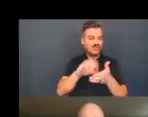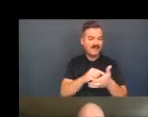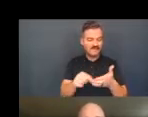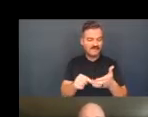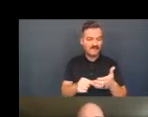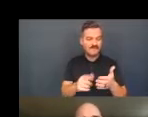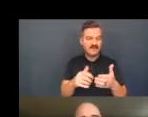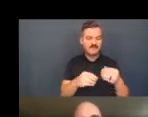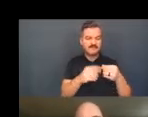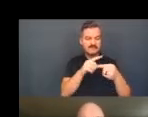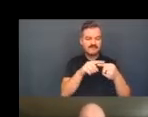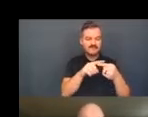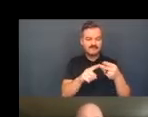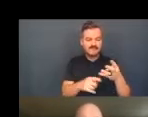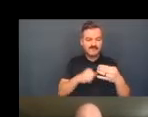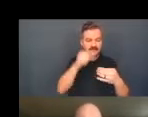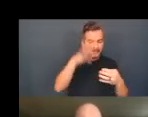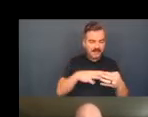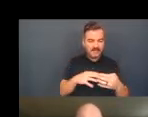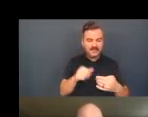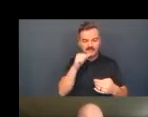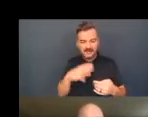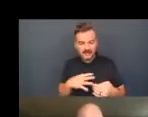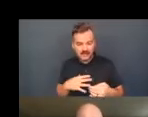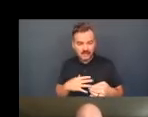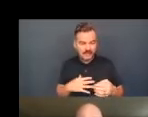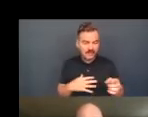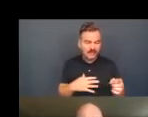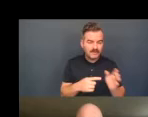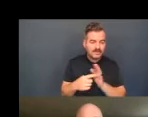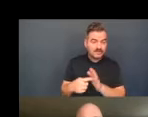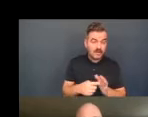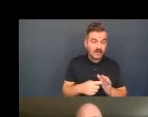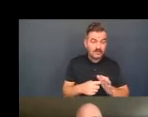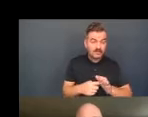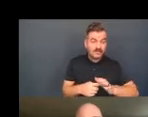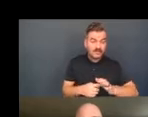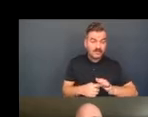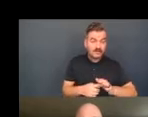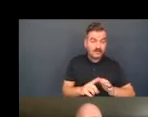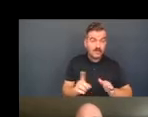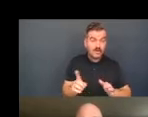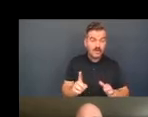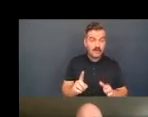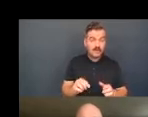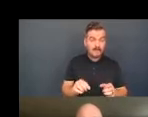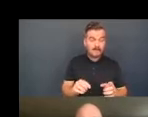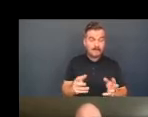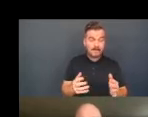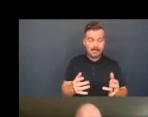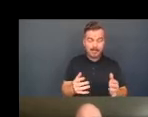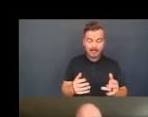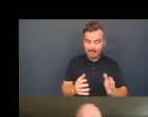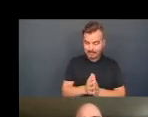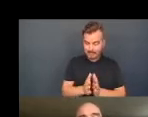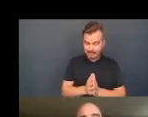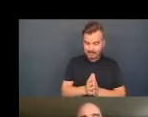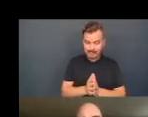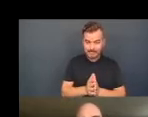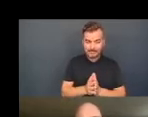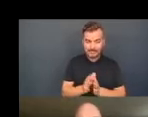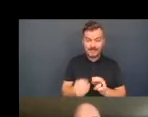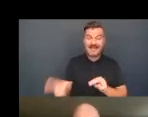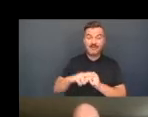down by both male and female, and indicates what the, the, the increased risk that people